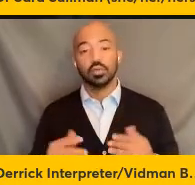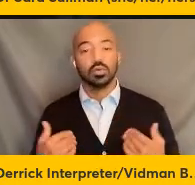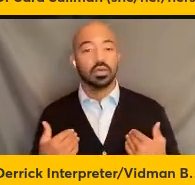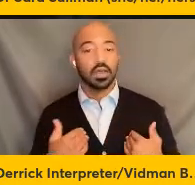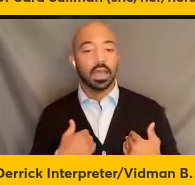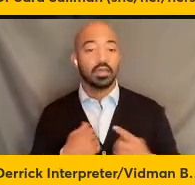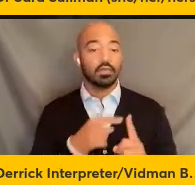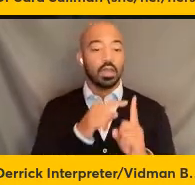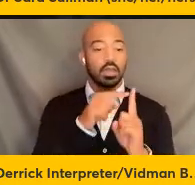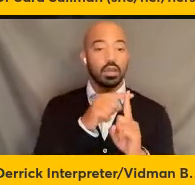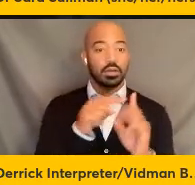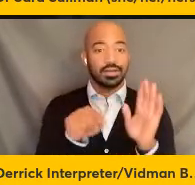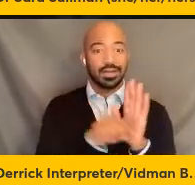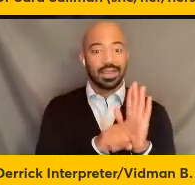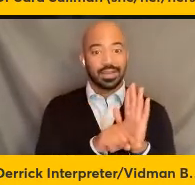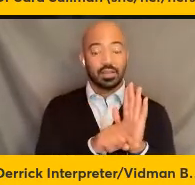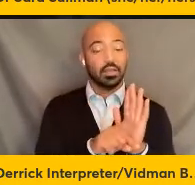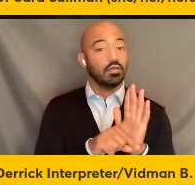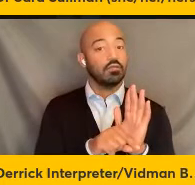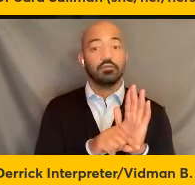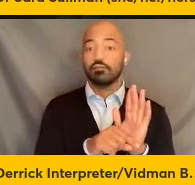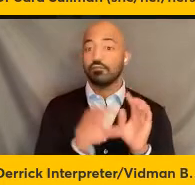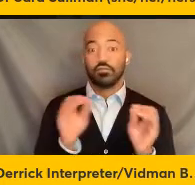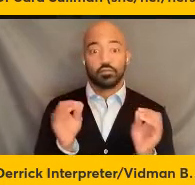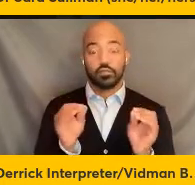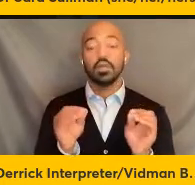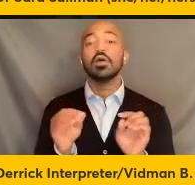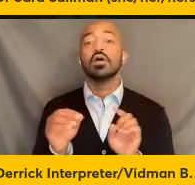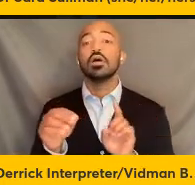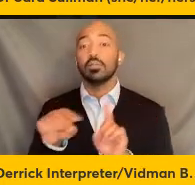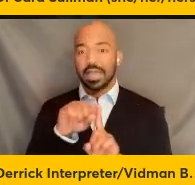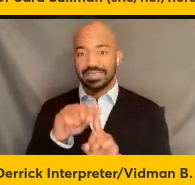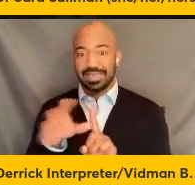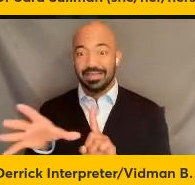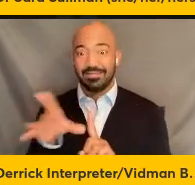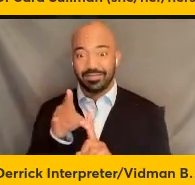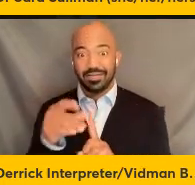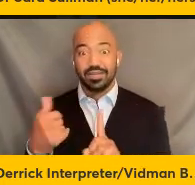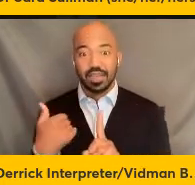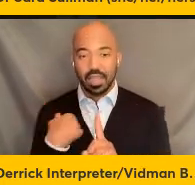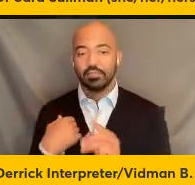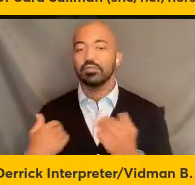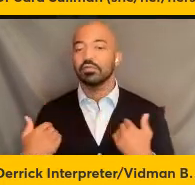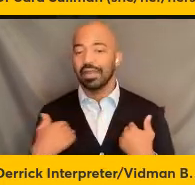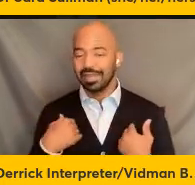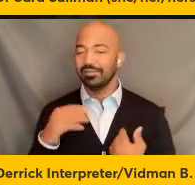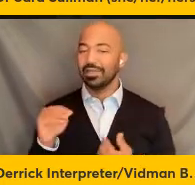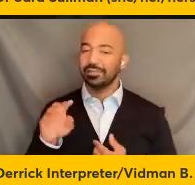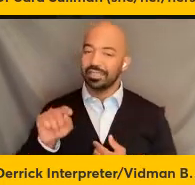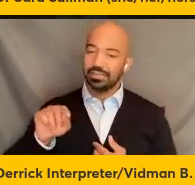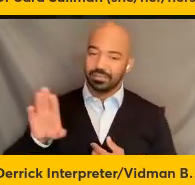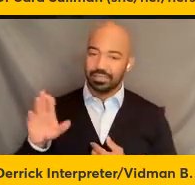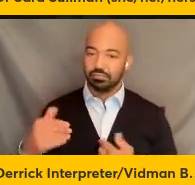positive skin test have a confirmation that they have been infected with MTB, so those are the controls in our subsequent